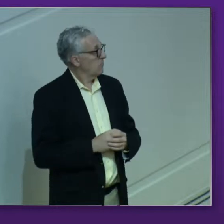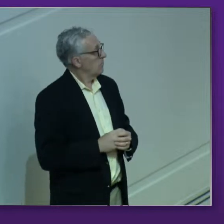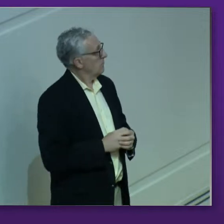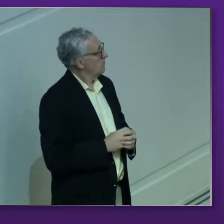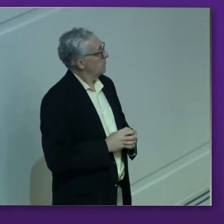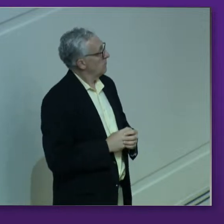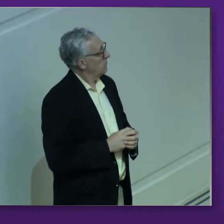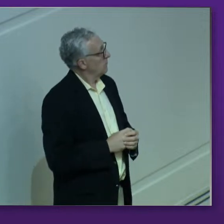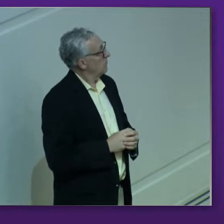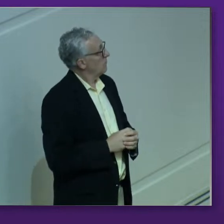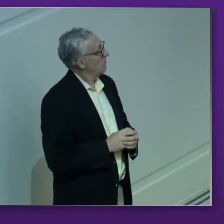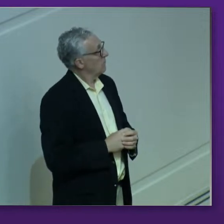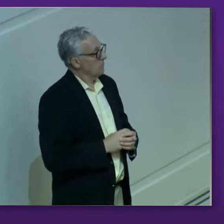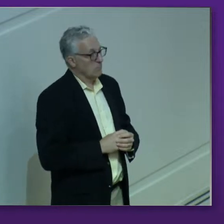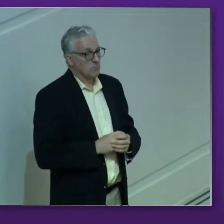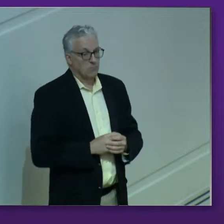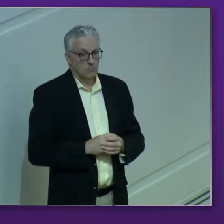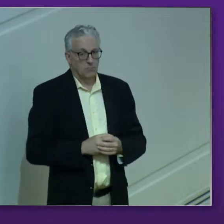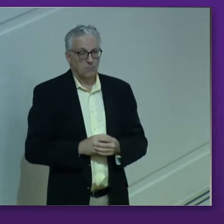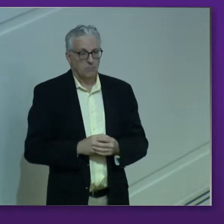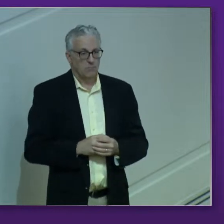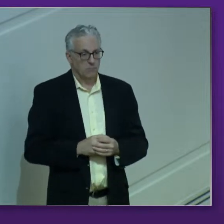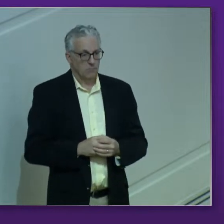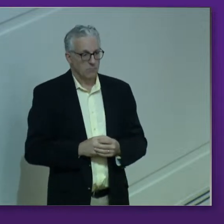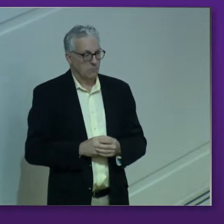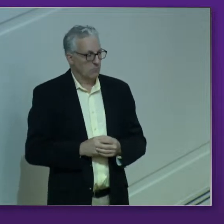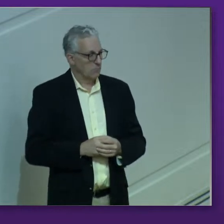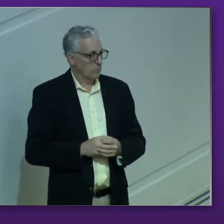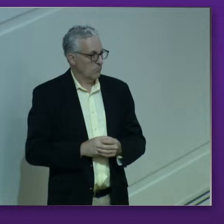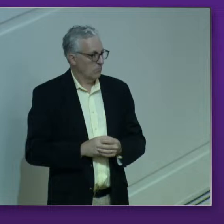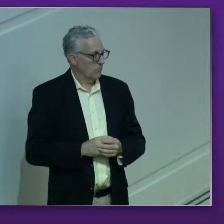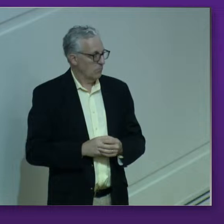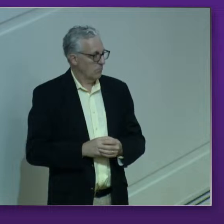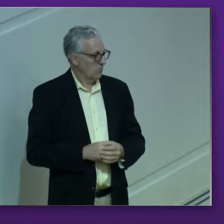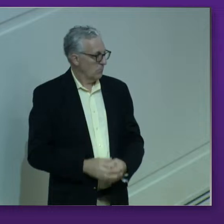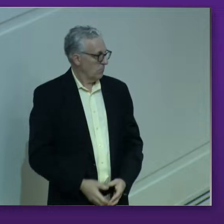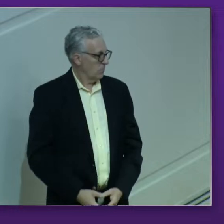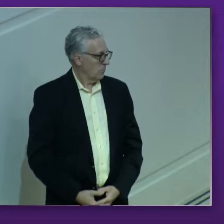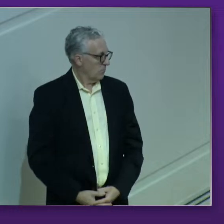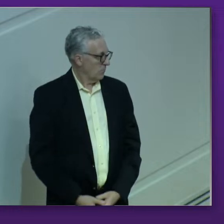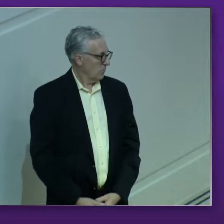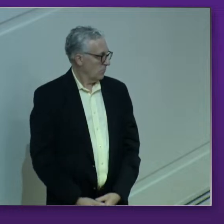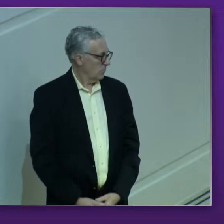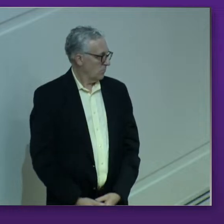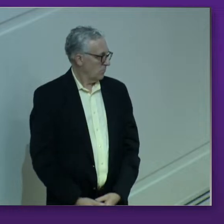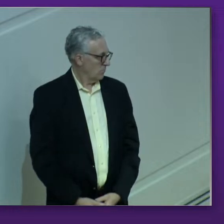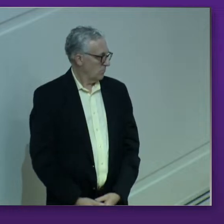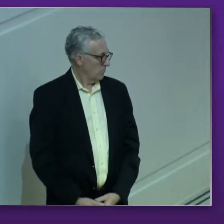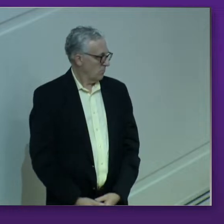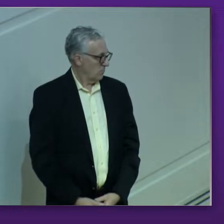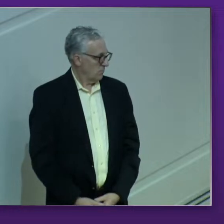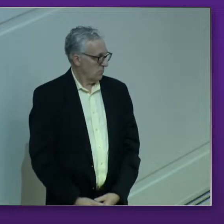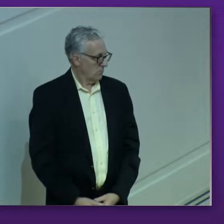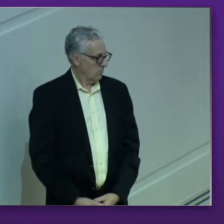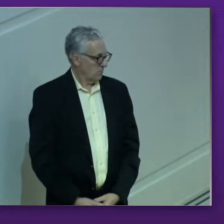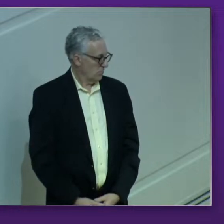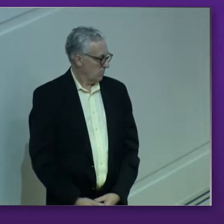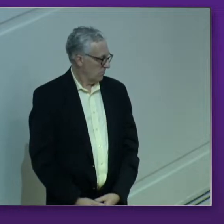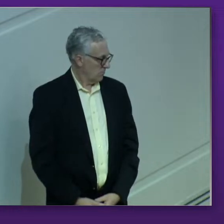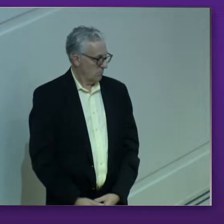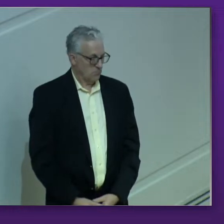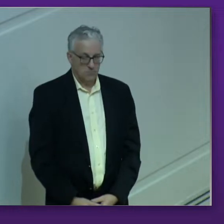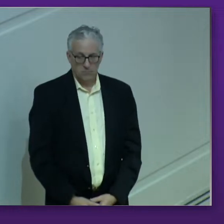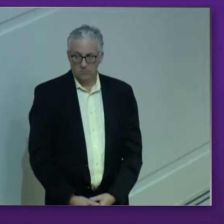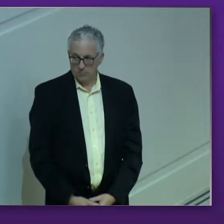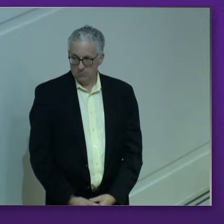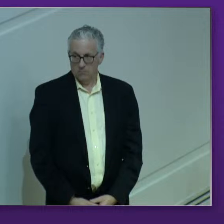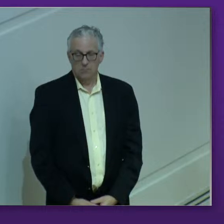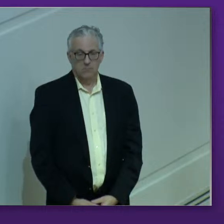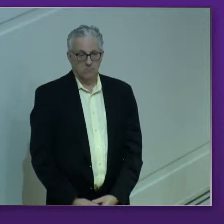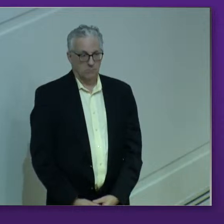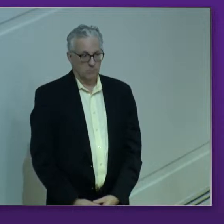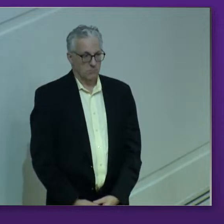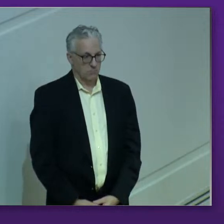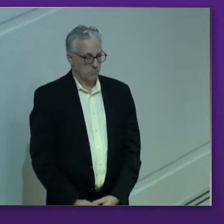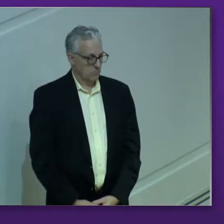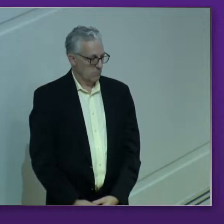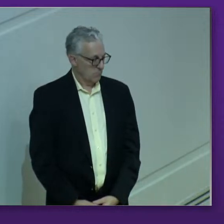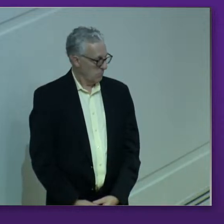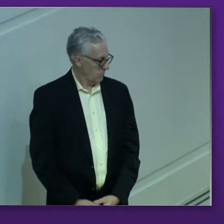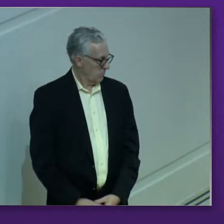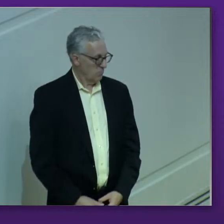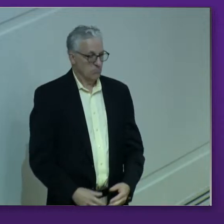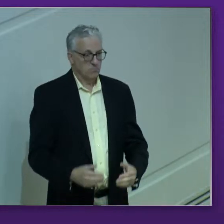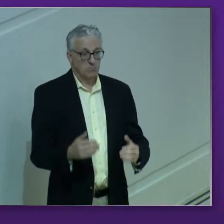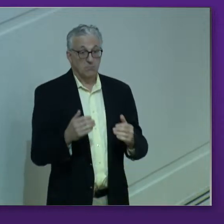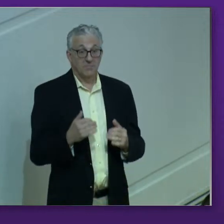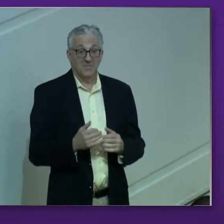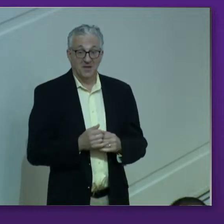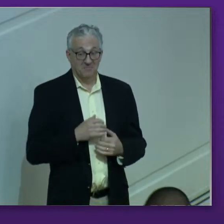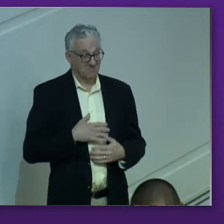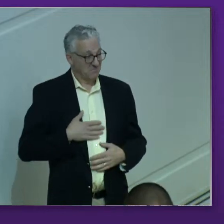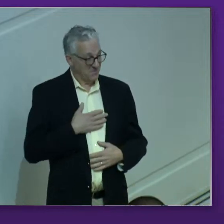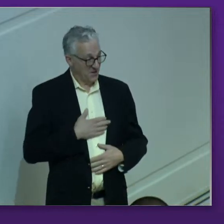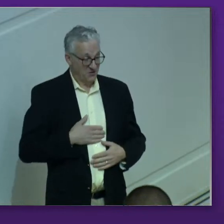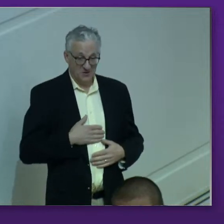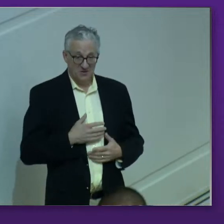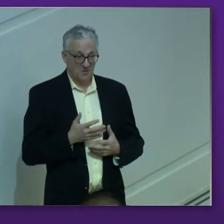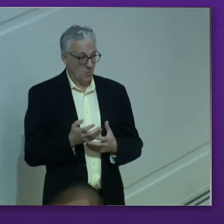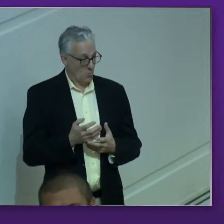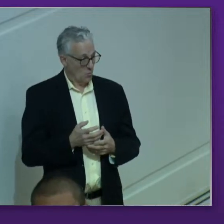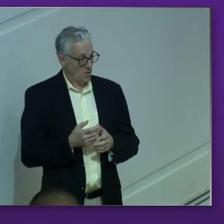NAMES] AND CONGRATULATIONS TO